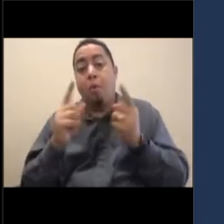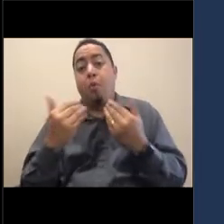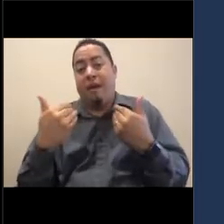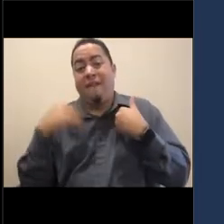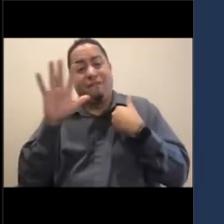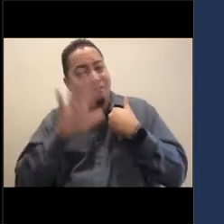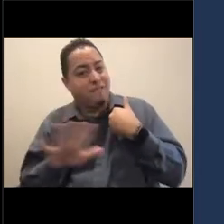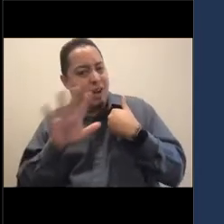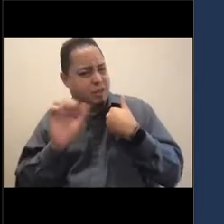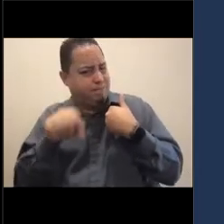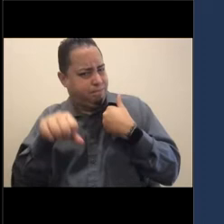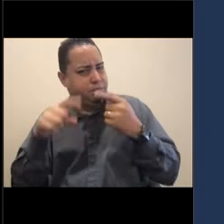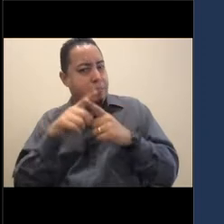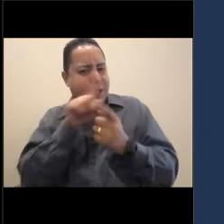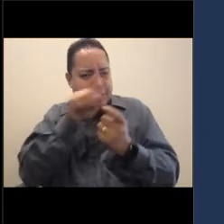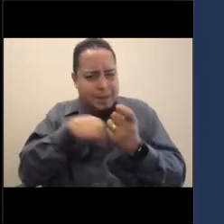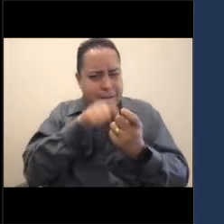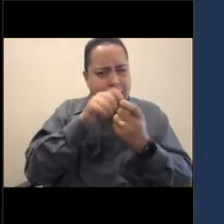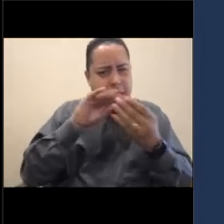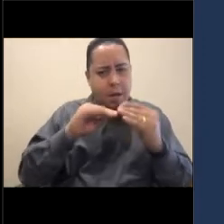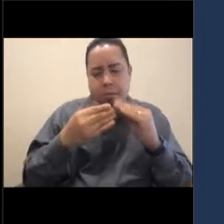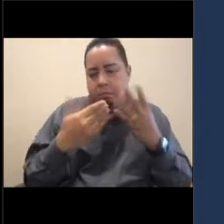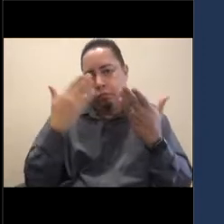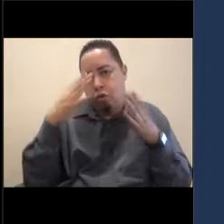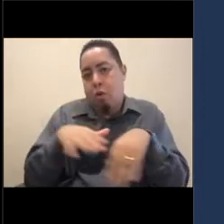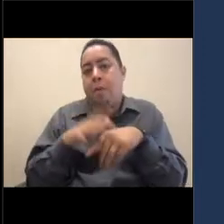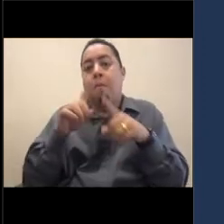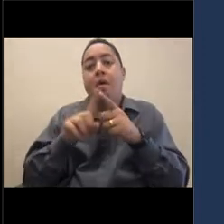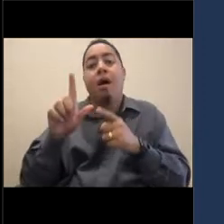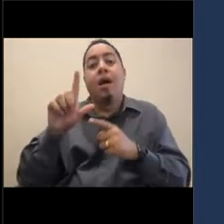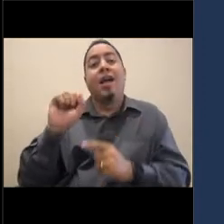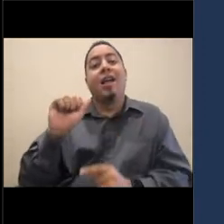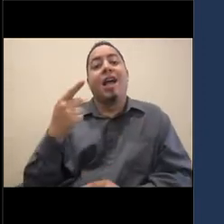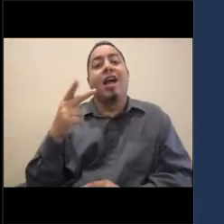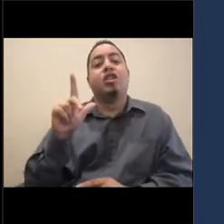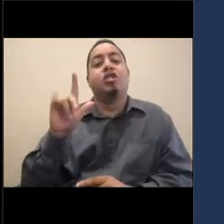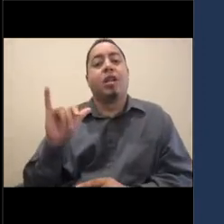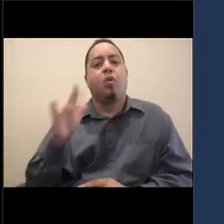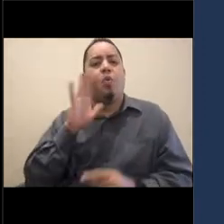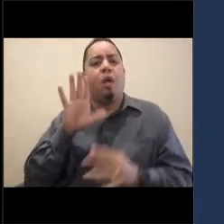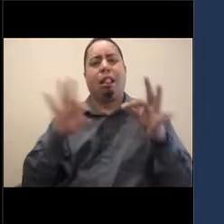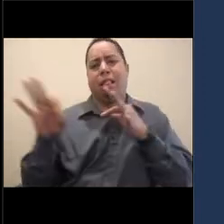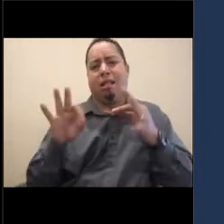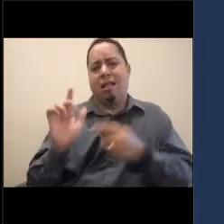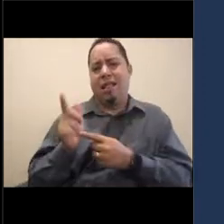How do we track them and all of those things. But I don't want to give too much of a sneak peek, 'cause I'm going to talk a little bit